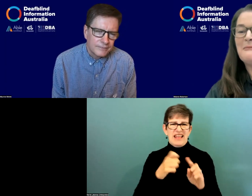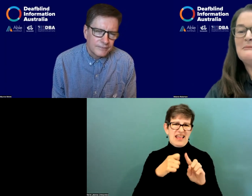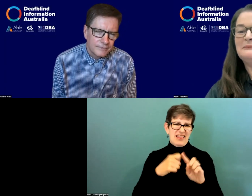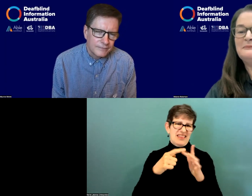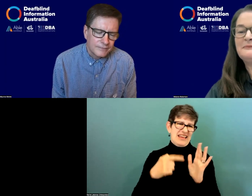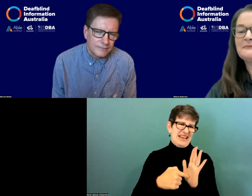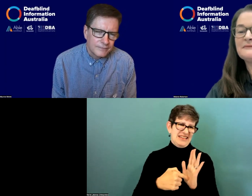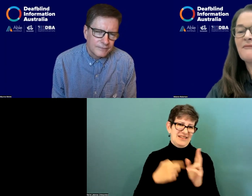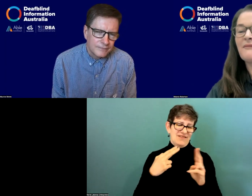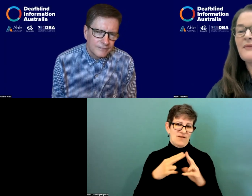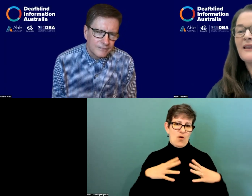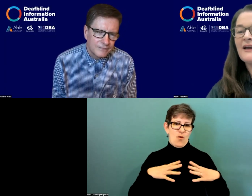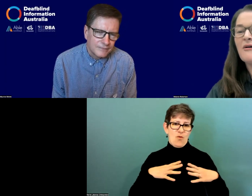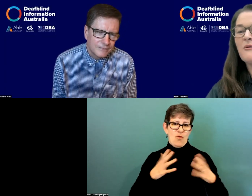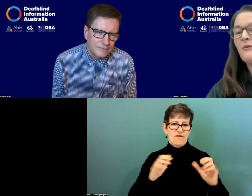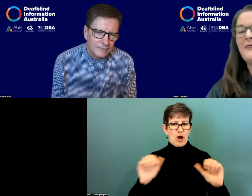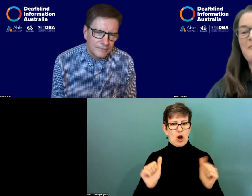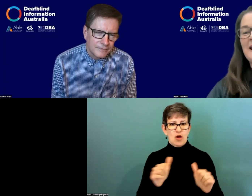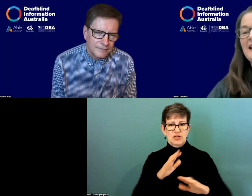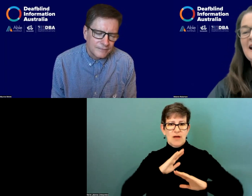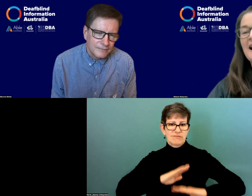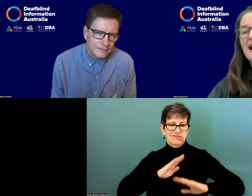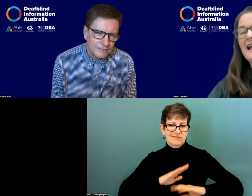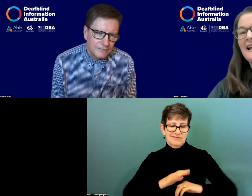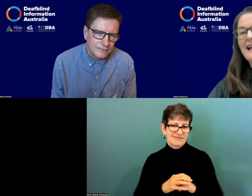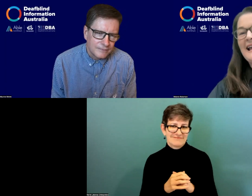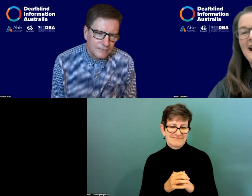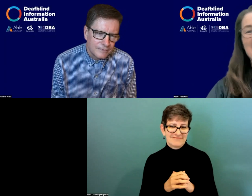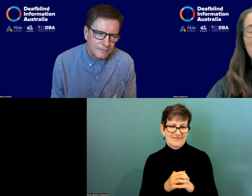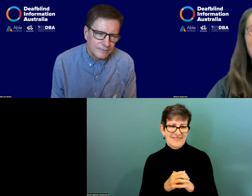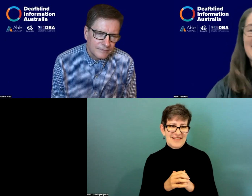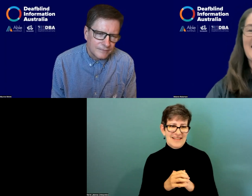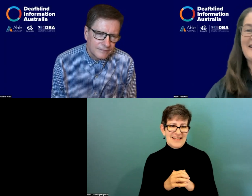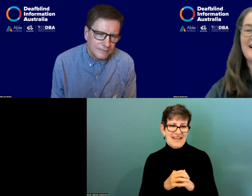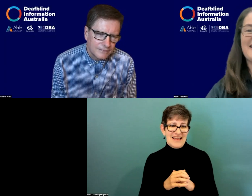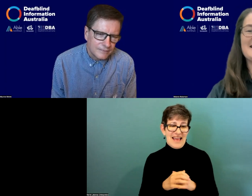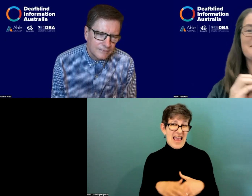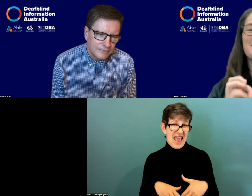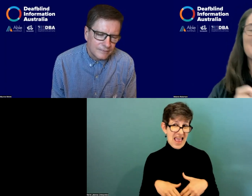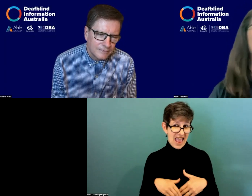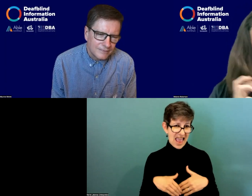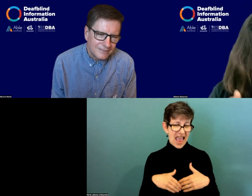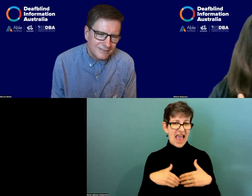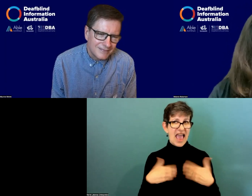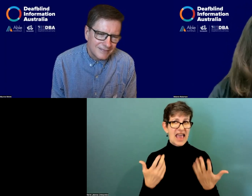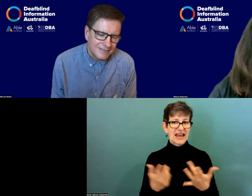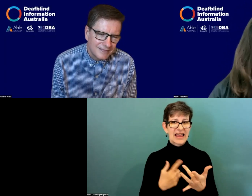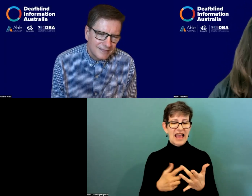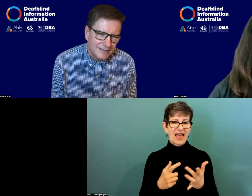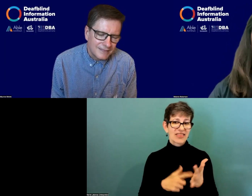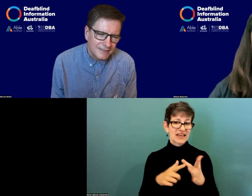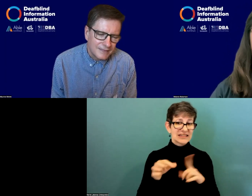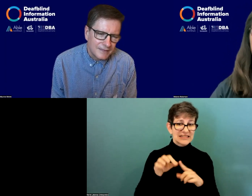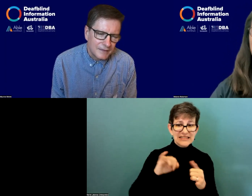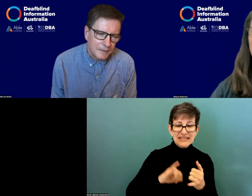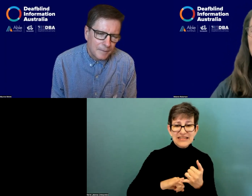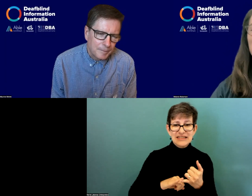Would there be any other tips or insights to gain, okay, if I was just going to put